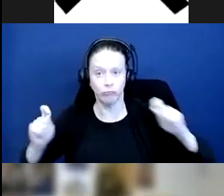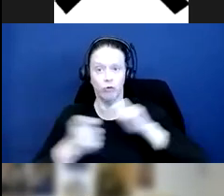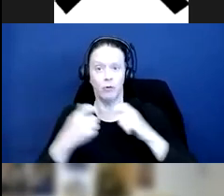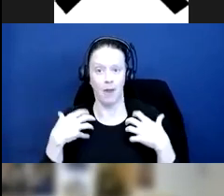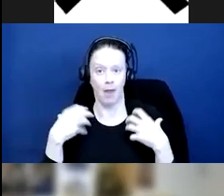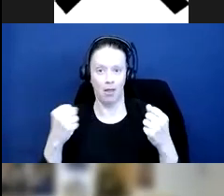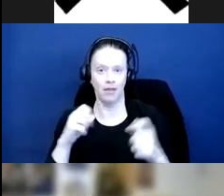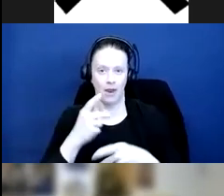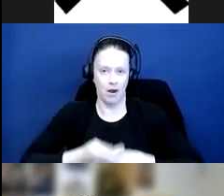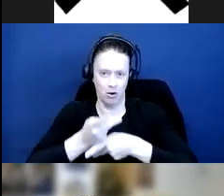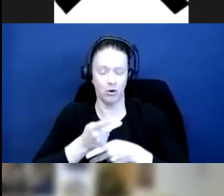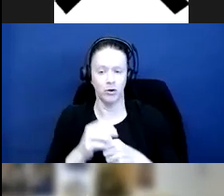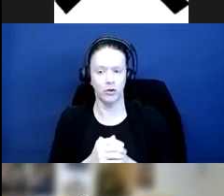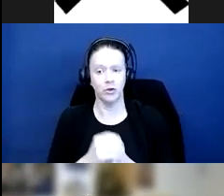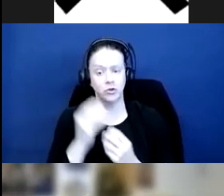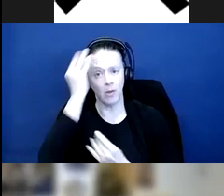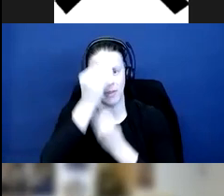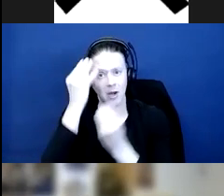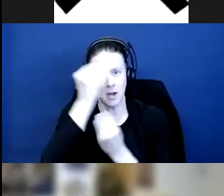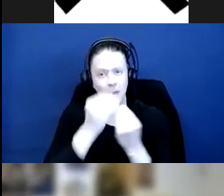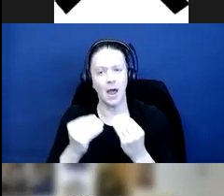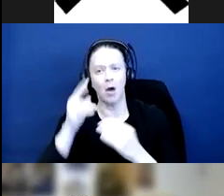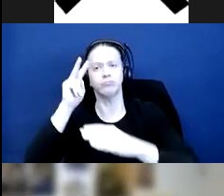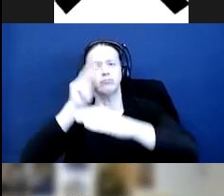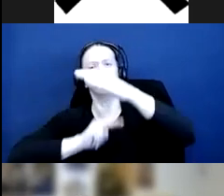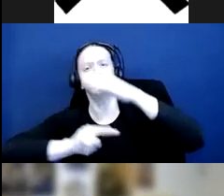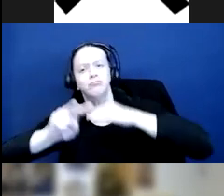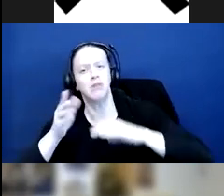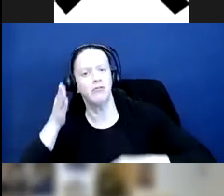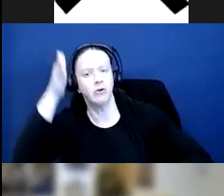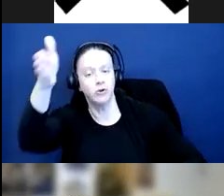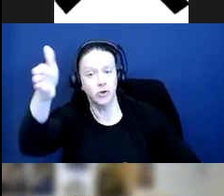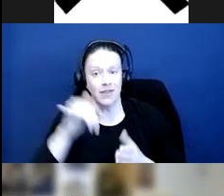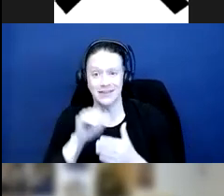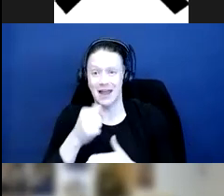So, thinking about the long game is not a bad thing, it's a hard thing.